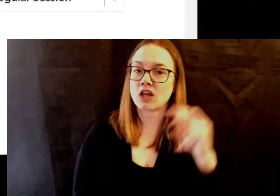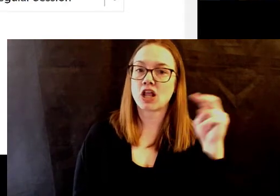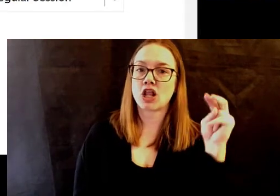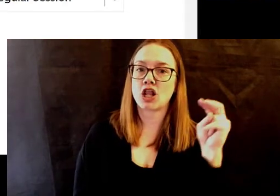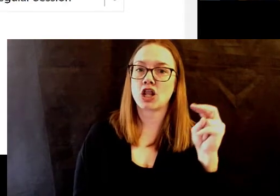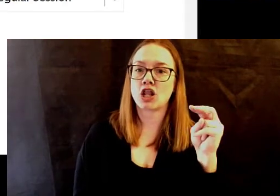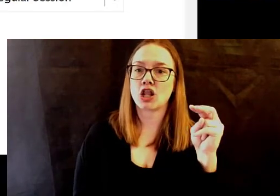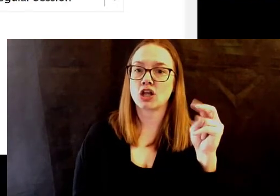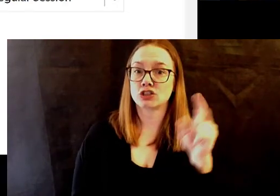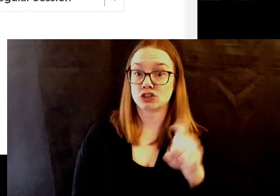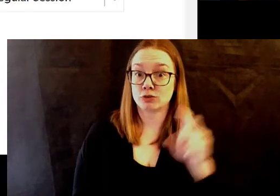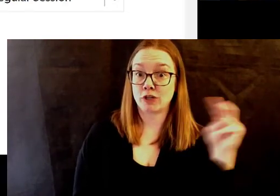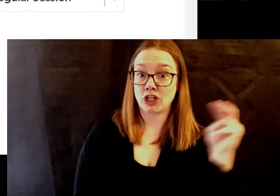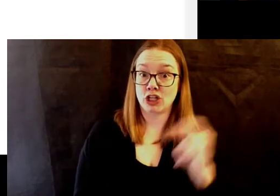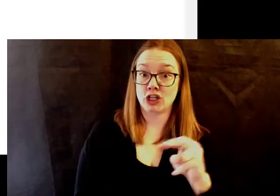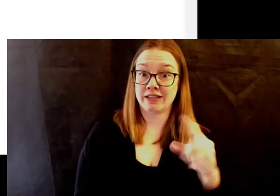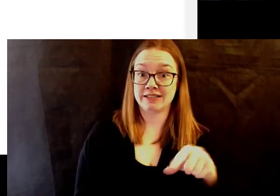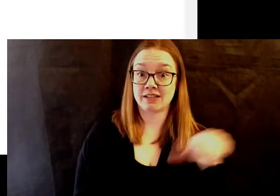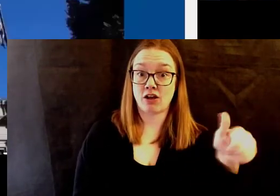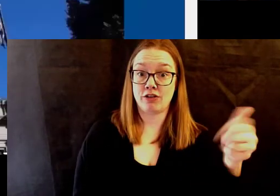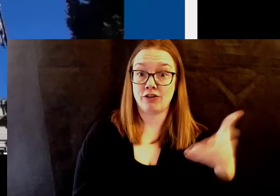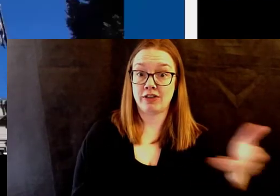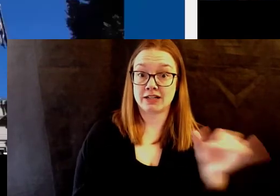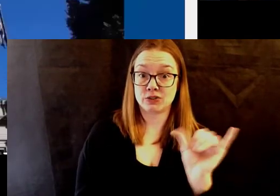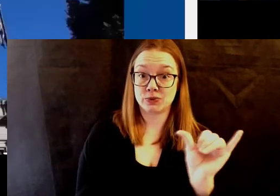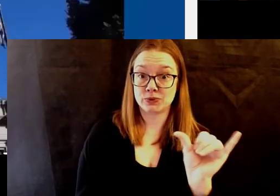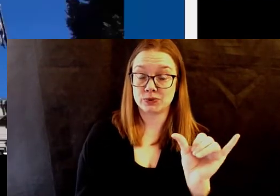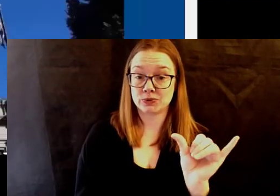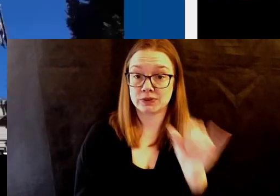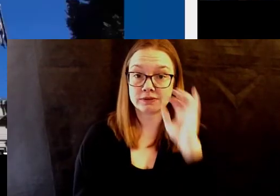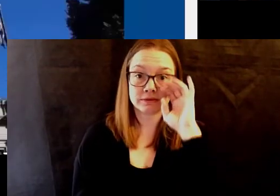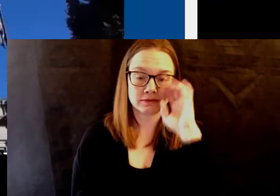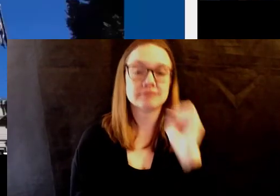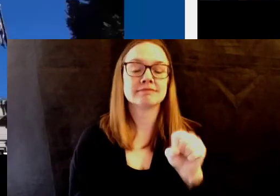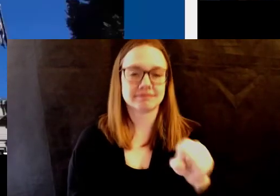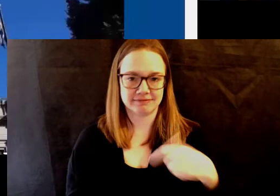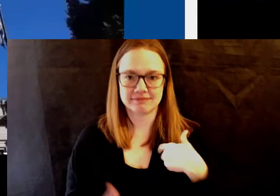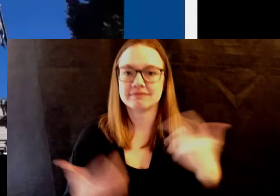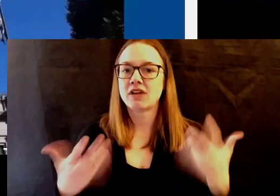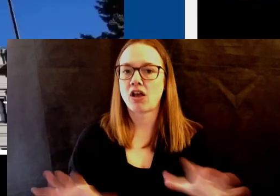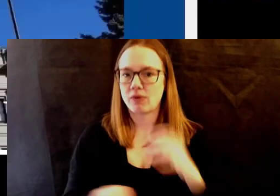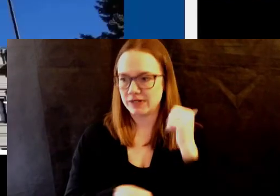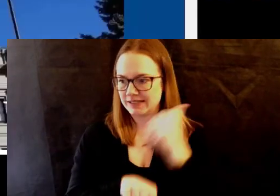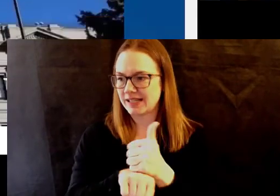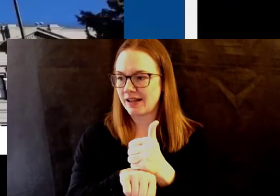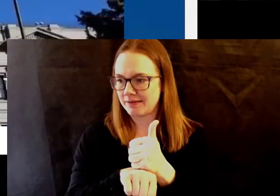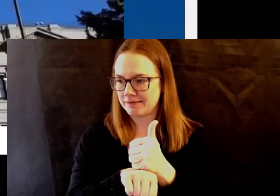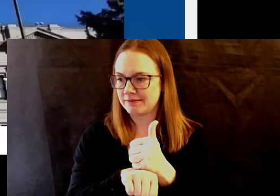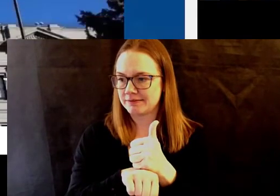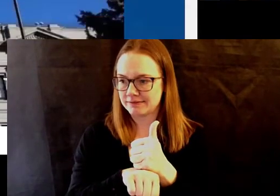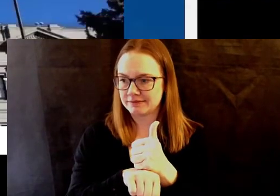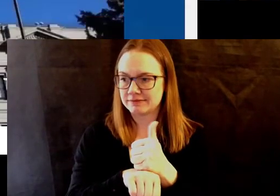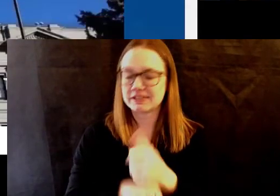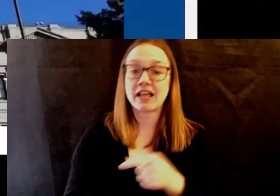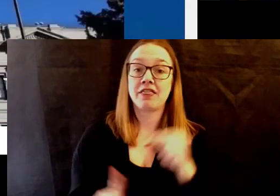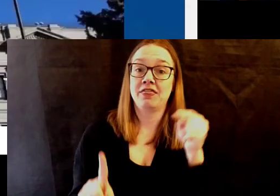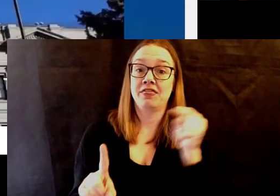So I had it set up already. This is the Colorado legislature website. And it great resource